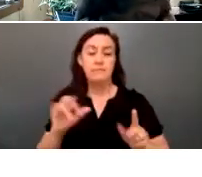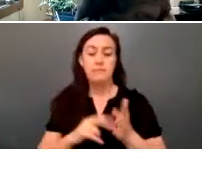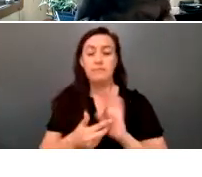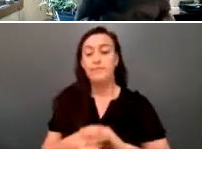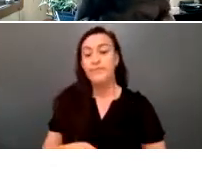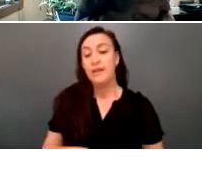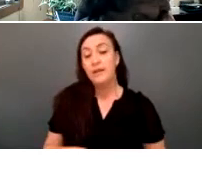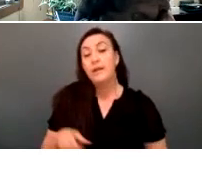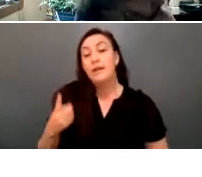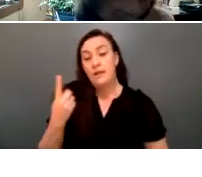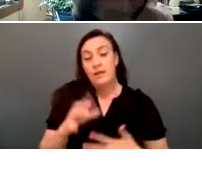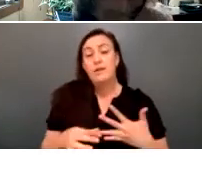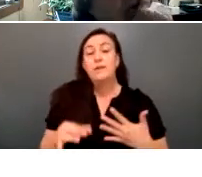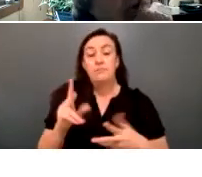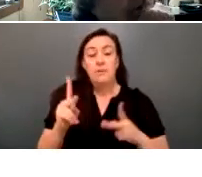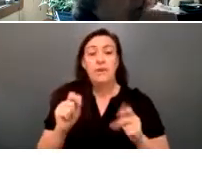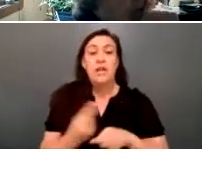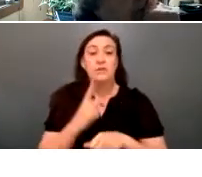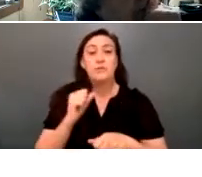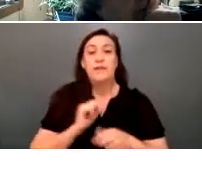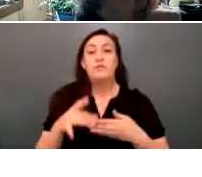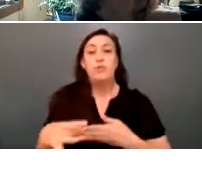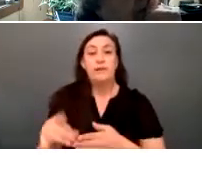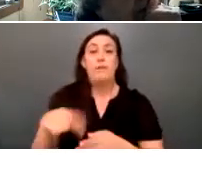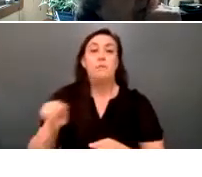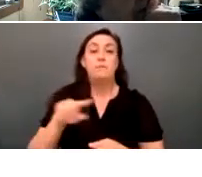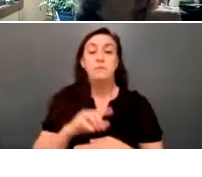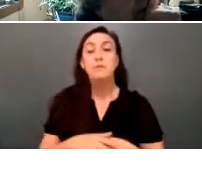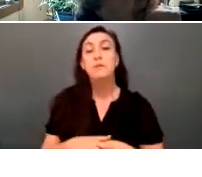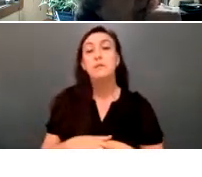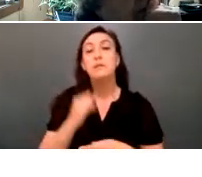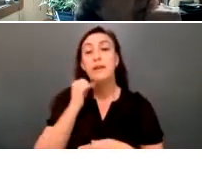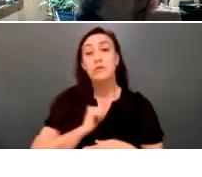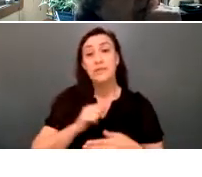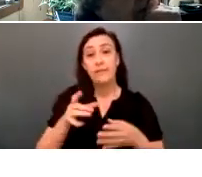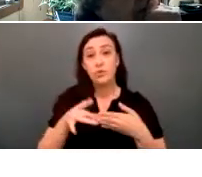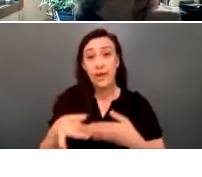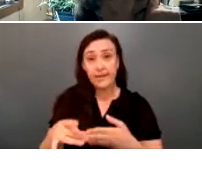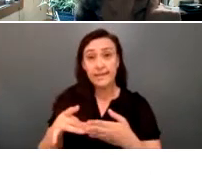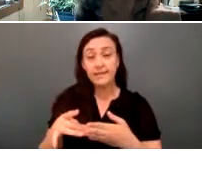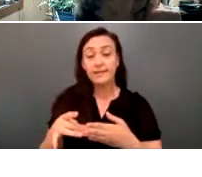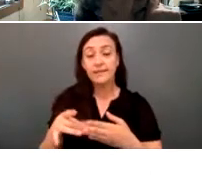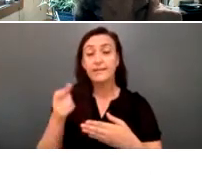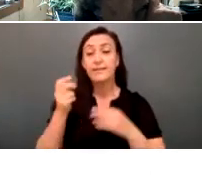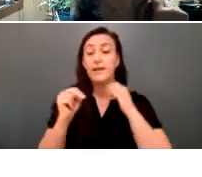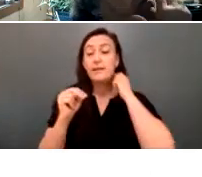to self direct those supports, and when their self directing people can you know they don't. They're not like confined to the